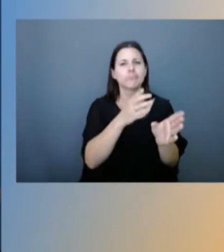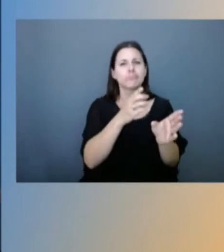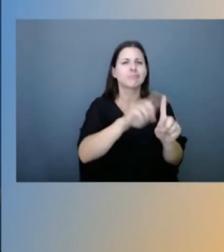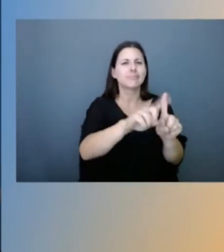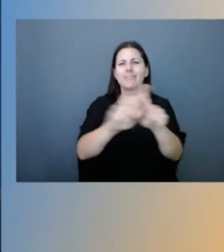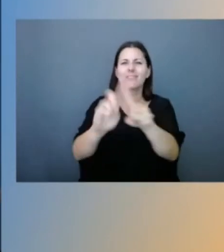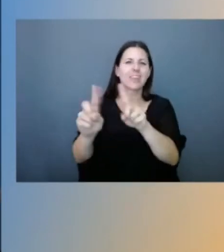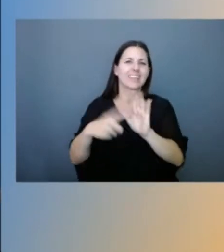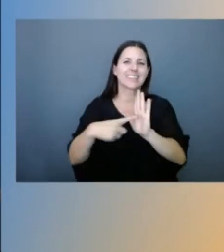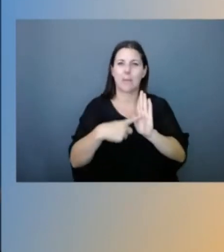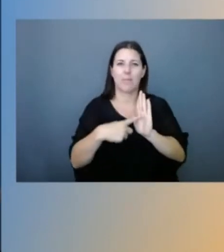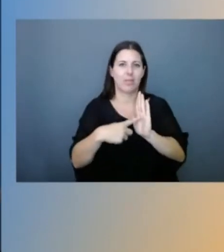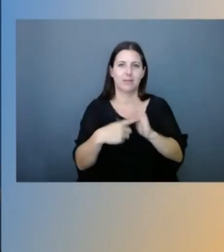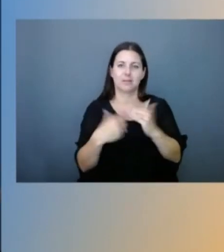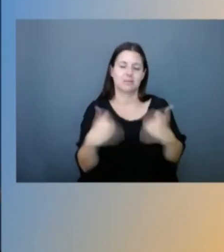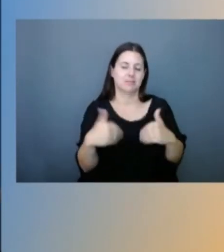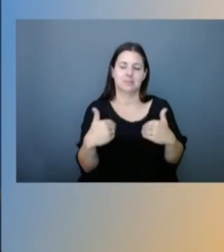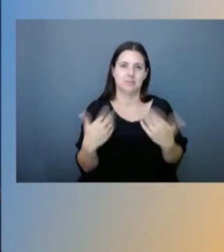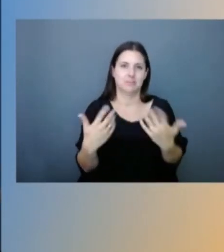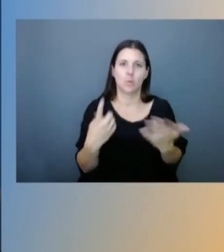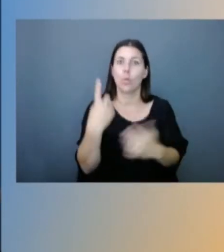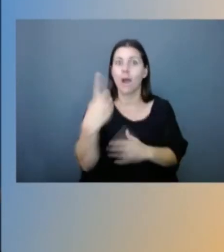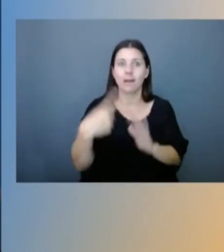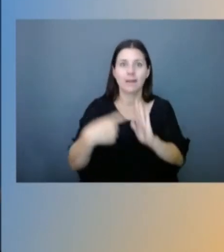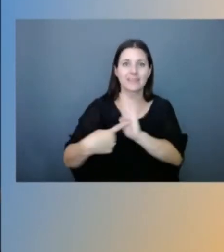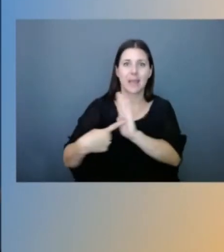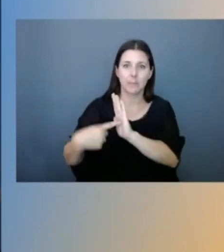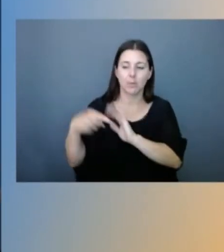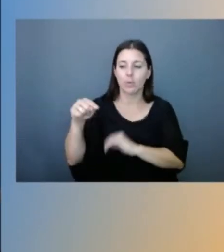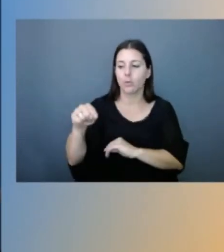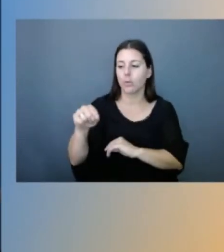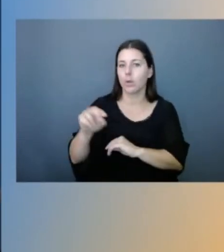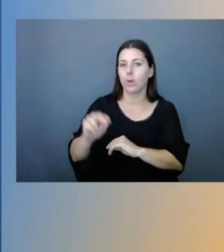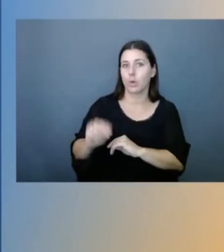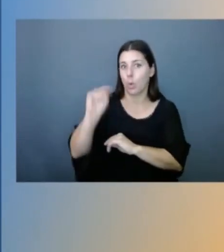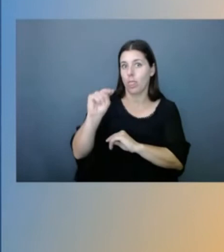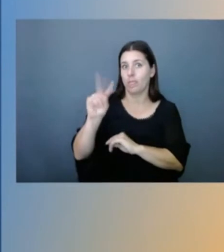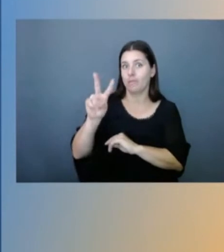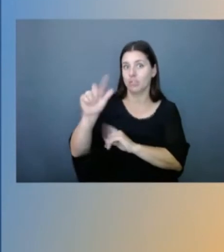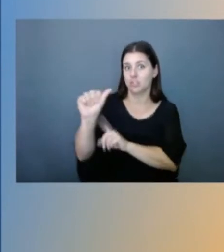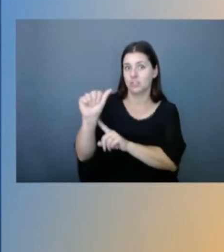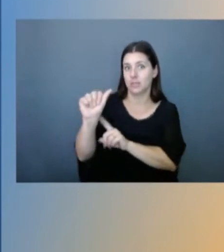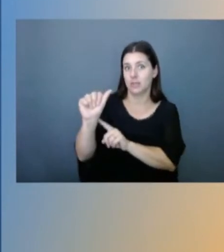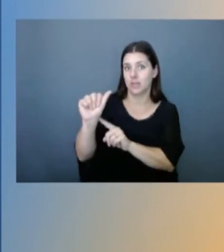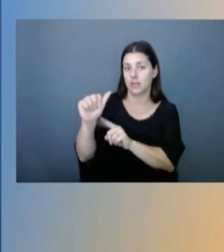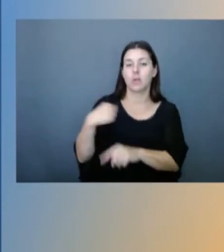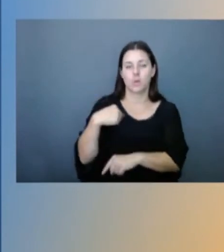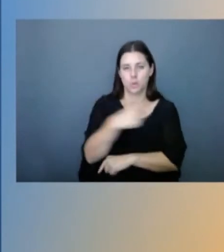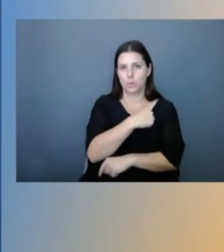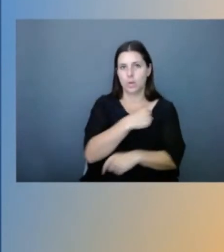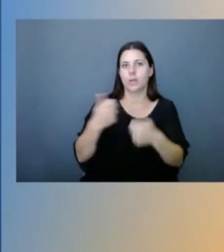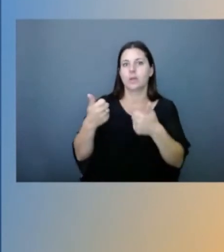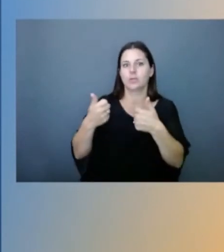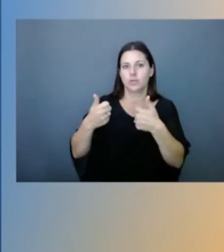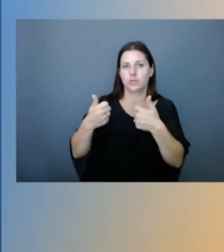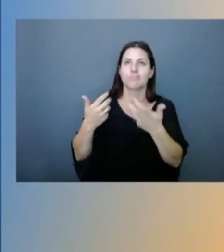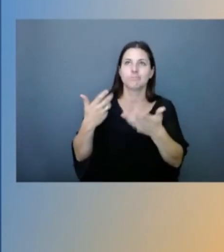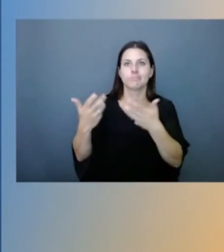So, one of the example is that in Northern Virginia, where we are working with the local communities